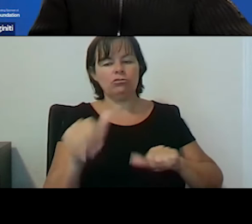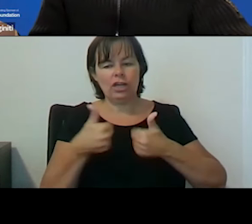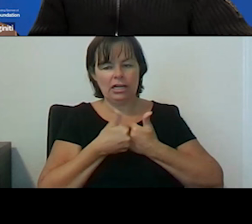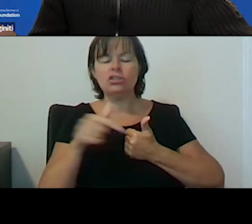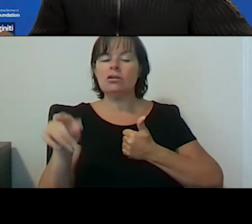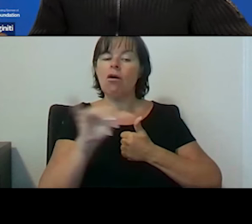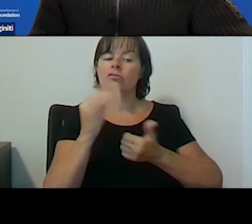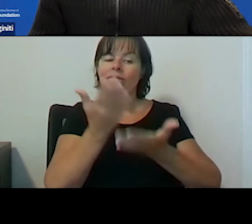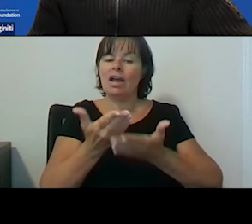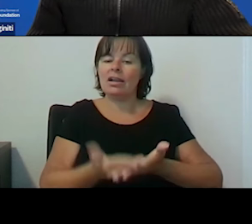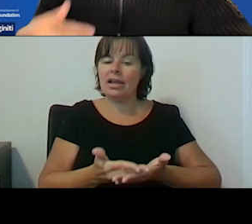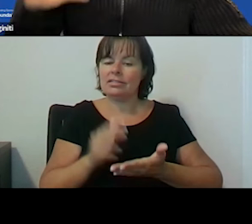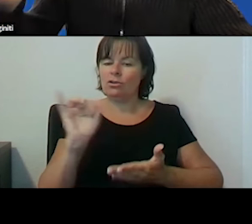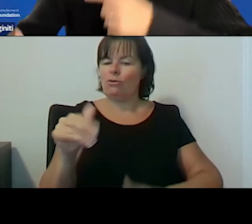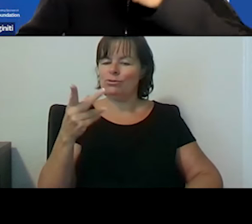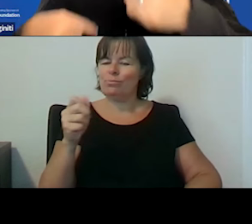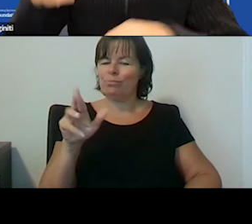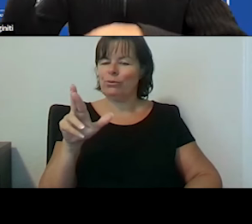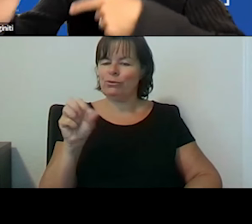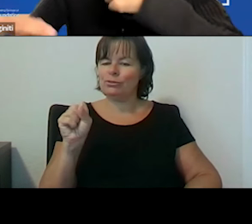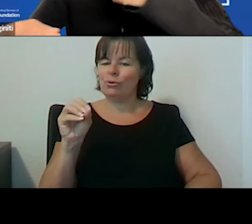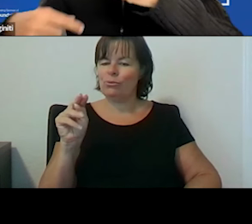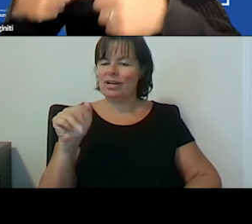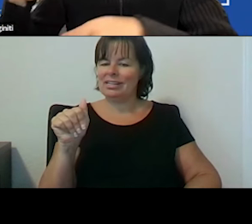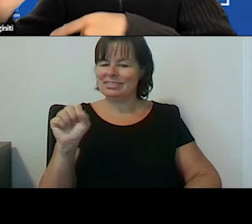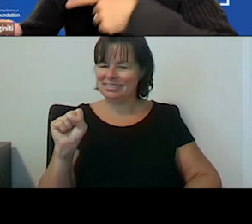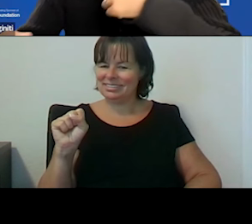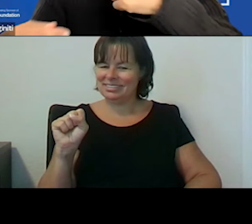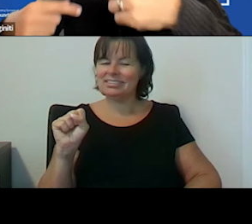personas that we just talked about so those personas that keep we keep on refining them and